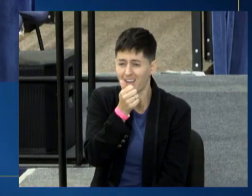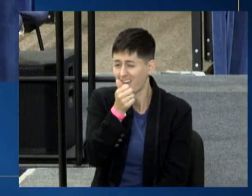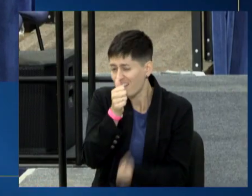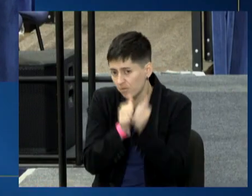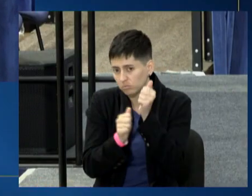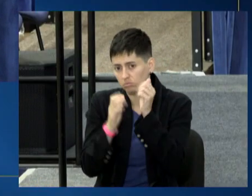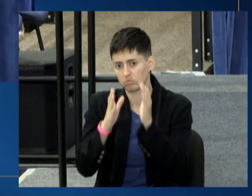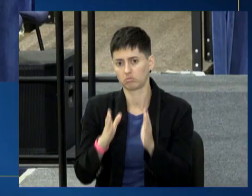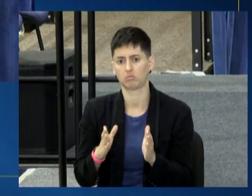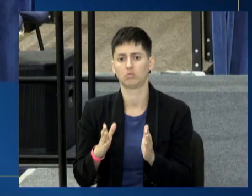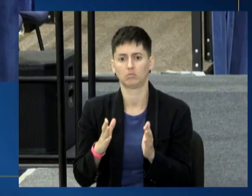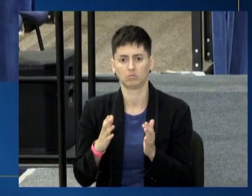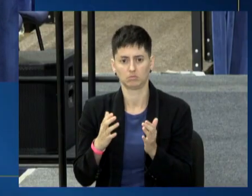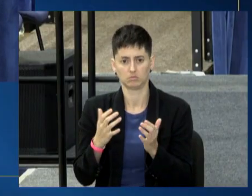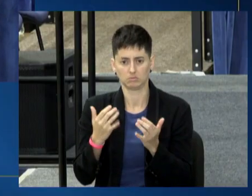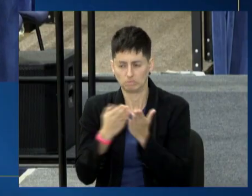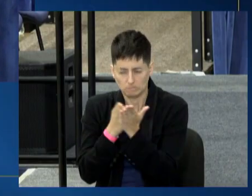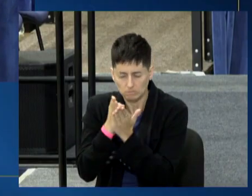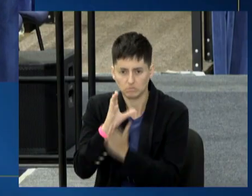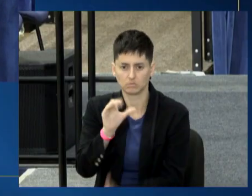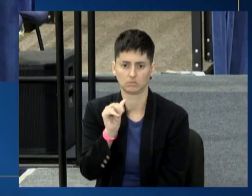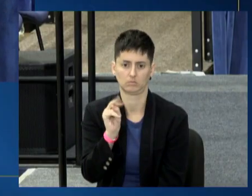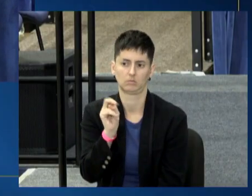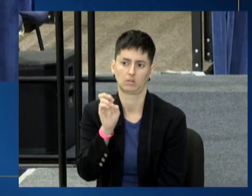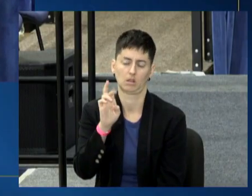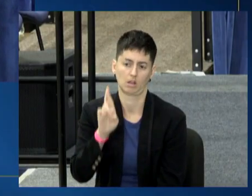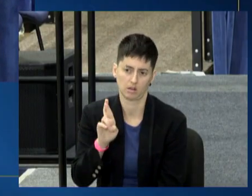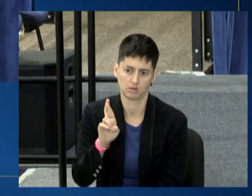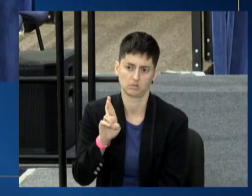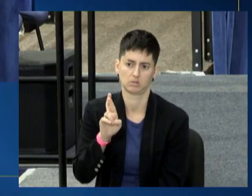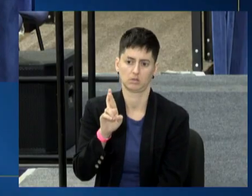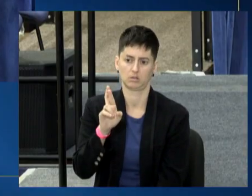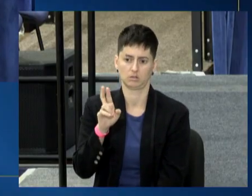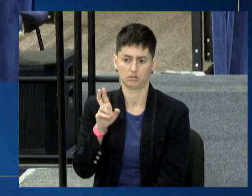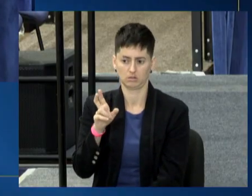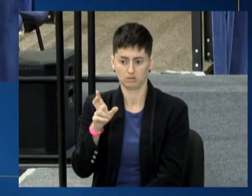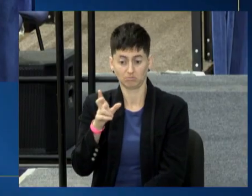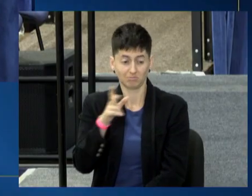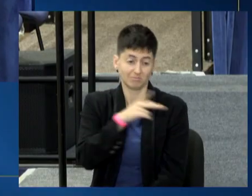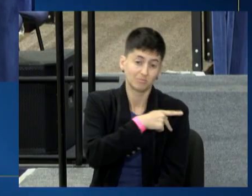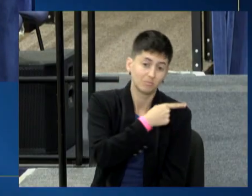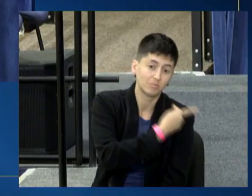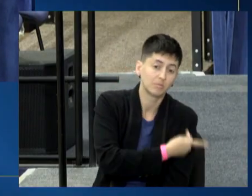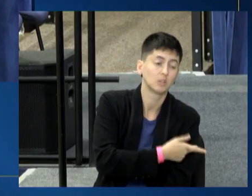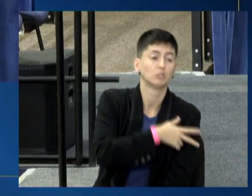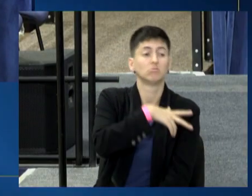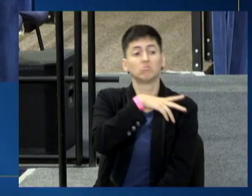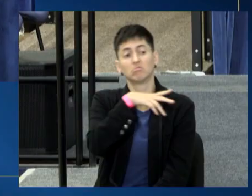the systems and the clinical care providers who work hard every day to move the needle.